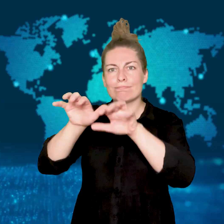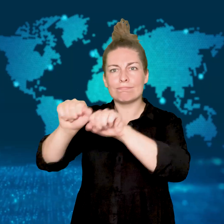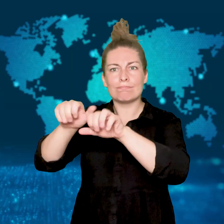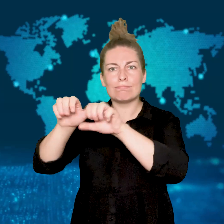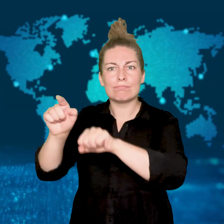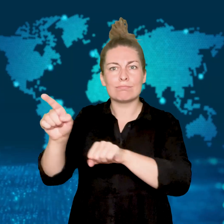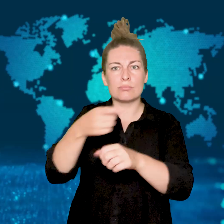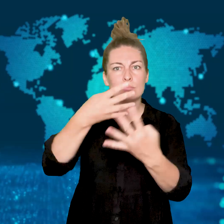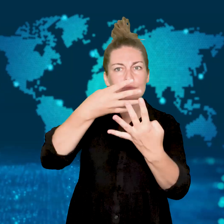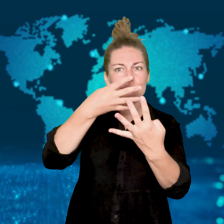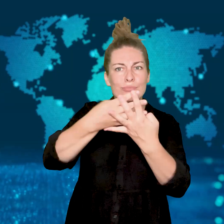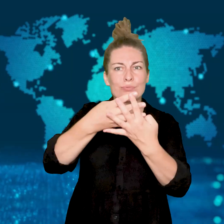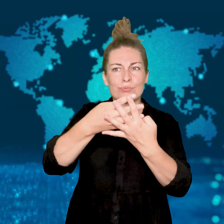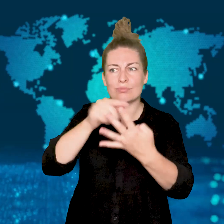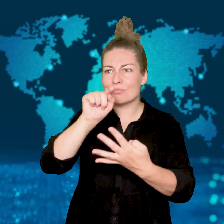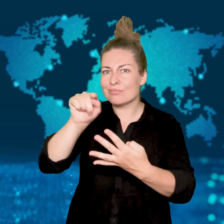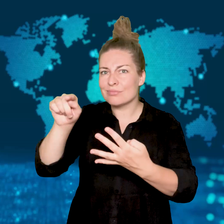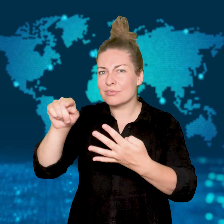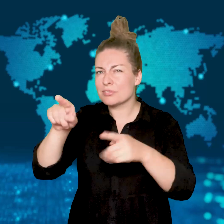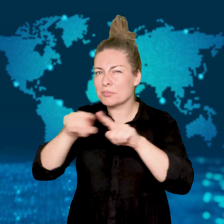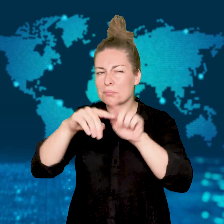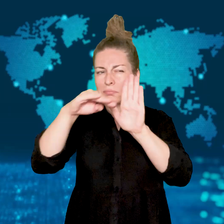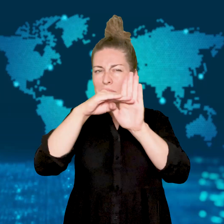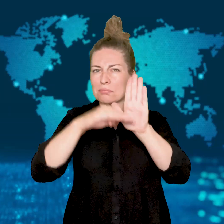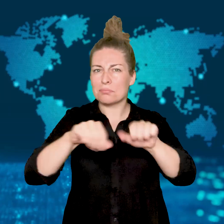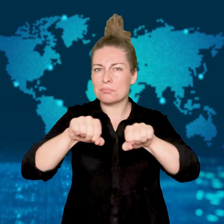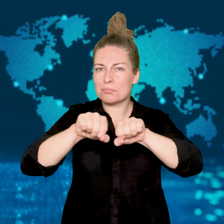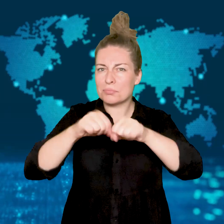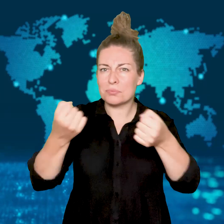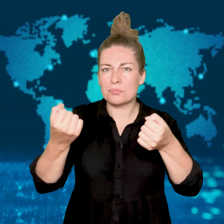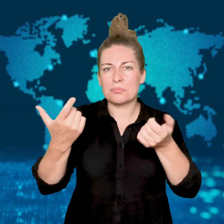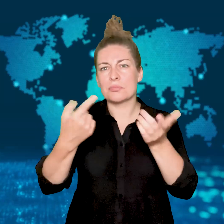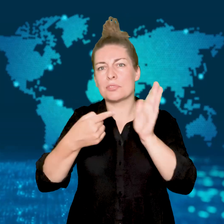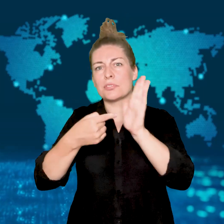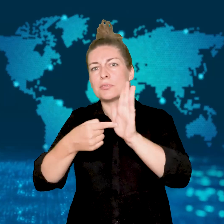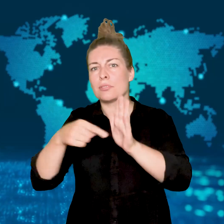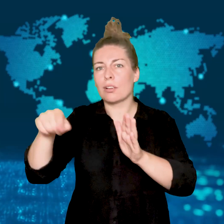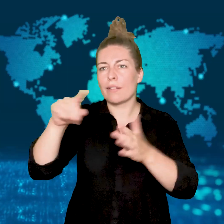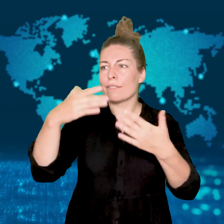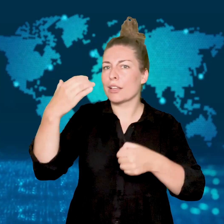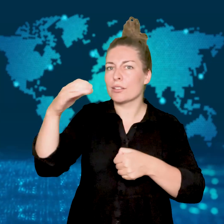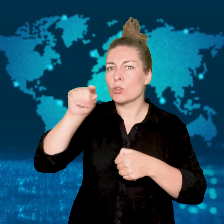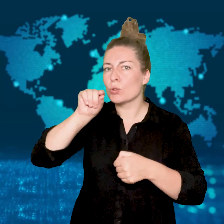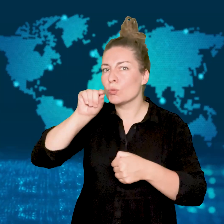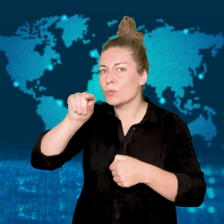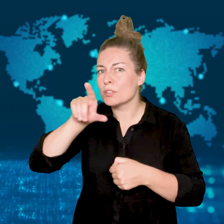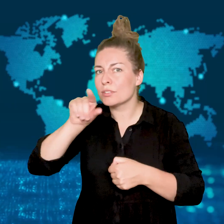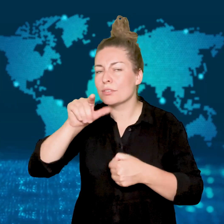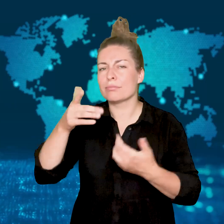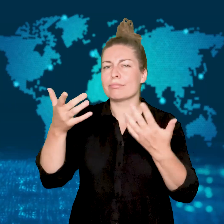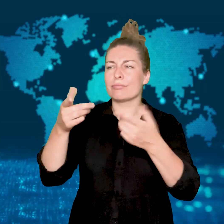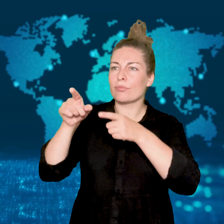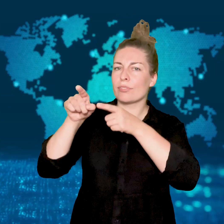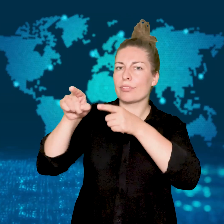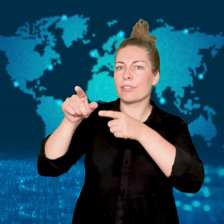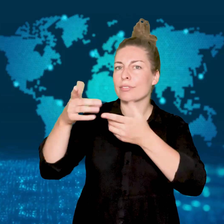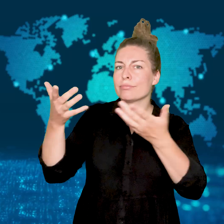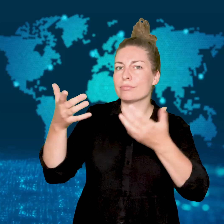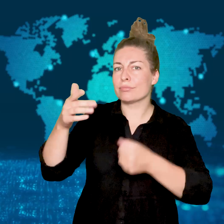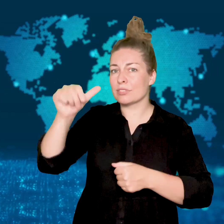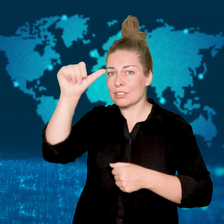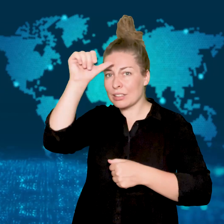been charged with similar crimes.